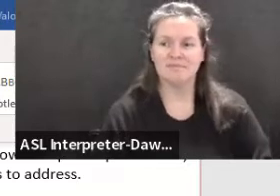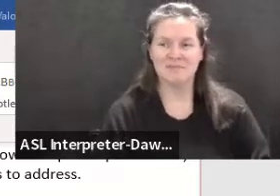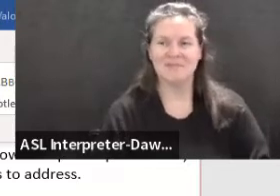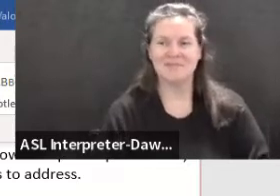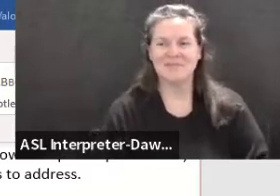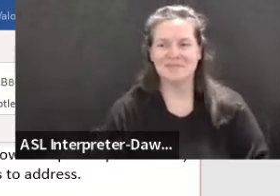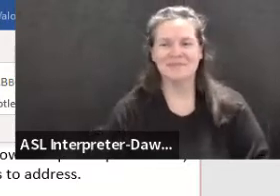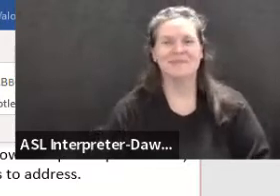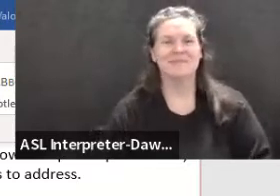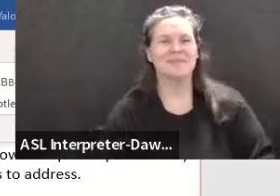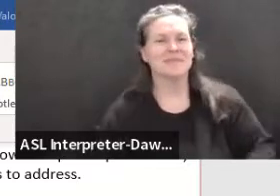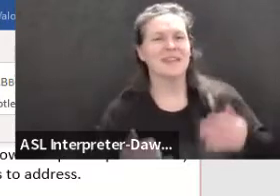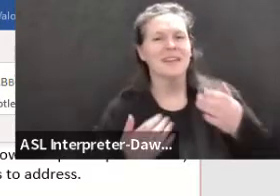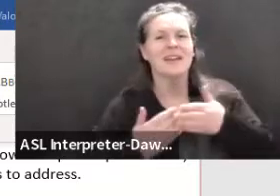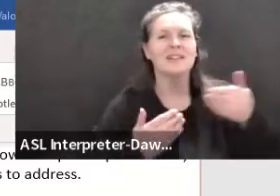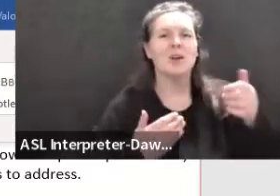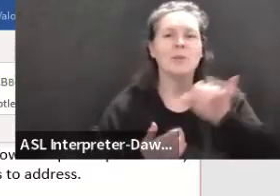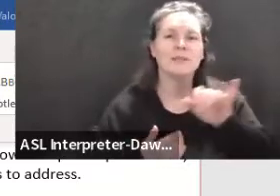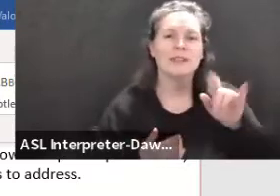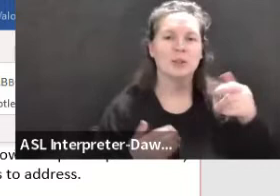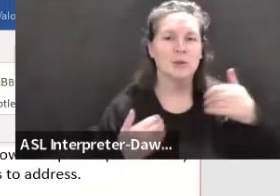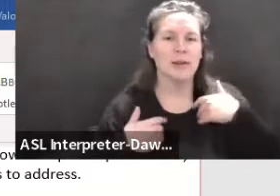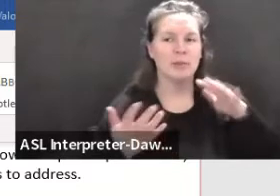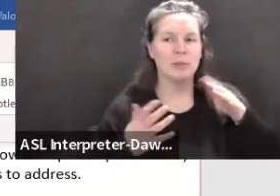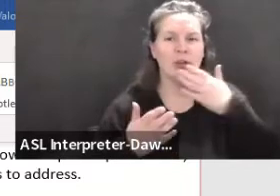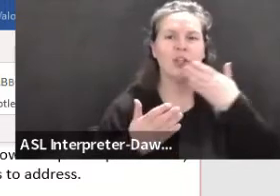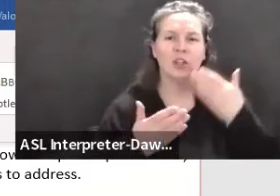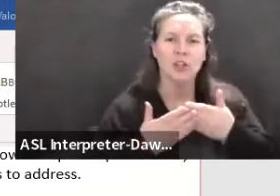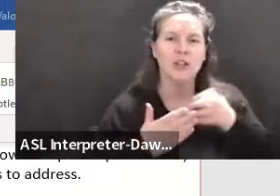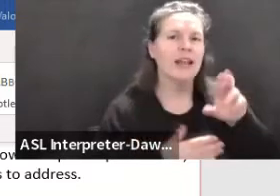So it's almost as though, you know, you've got a pretty good outline of what it is